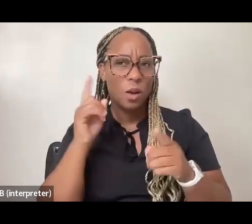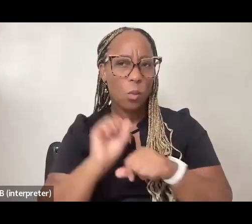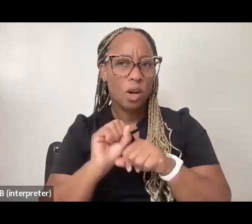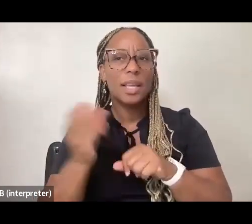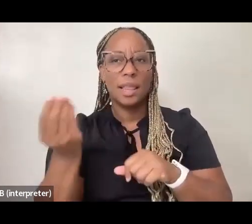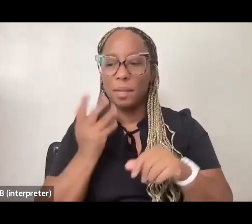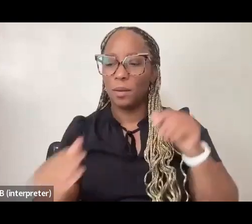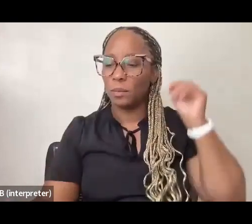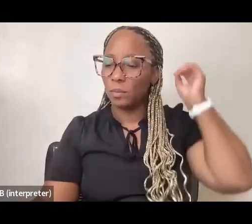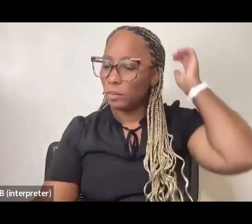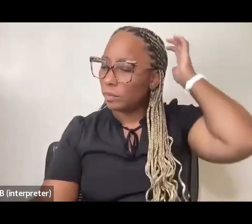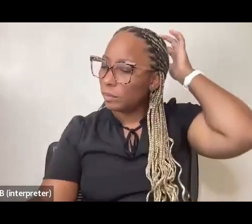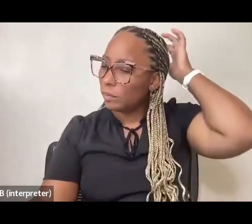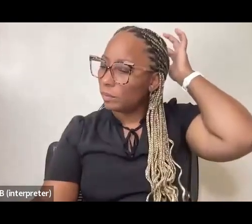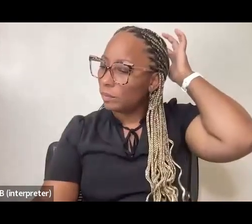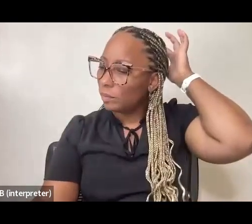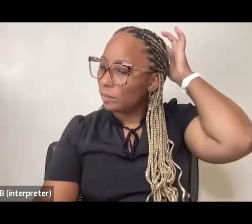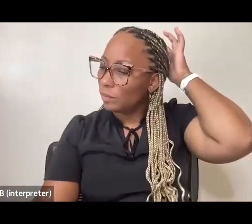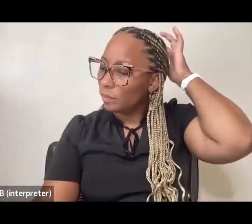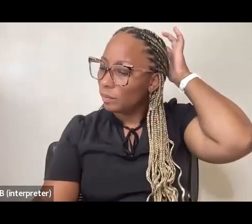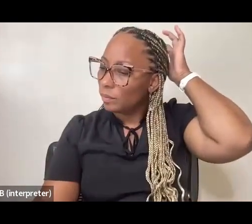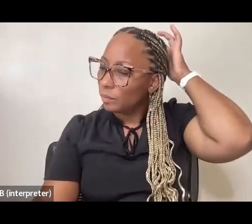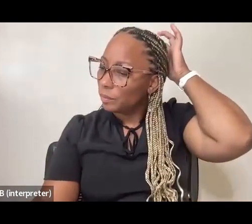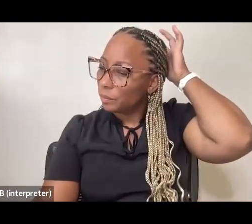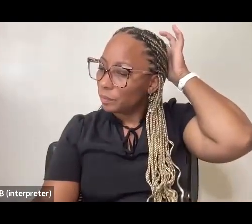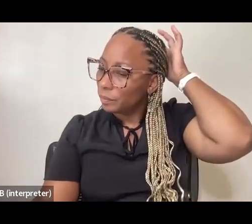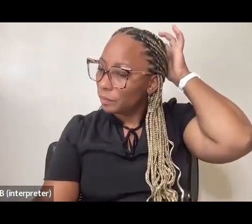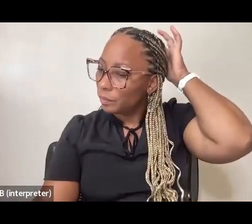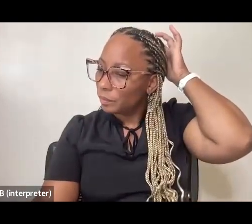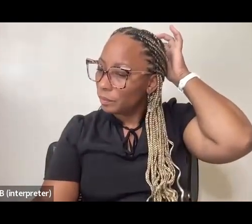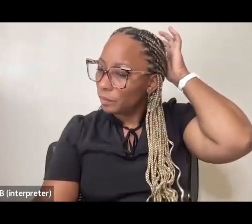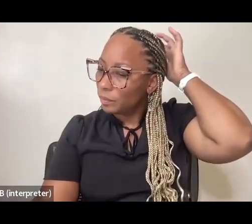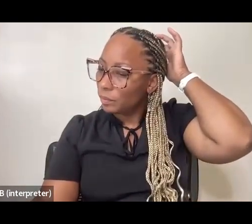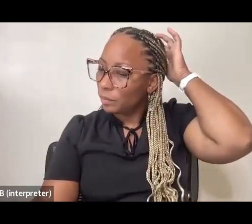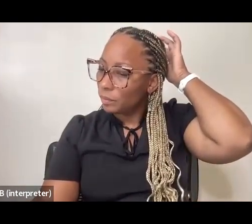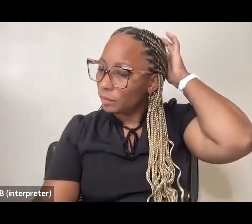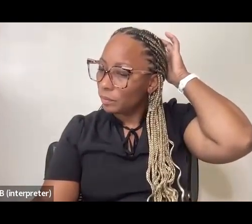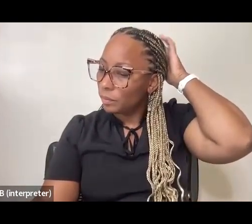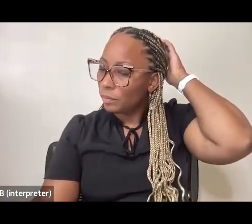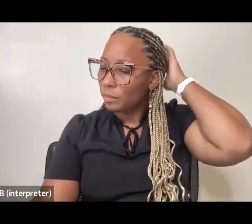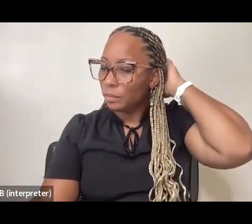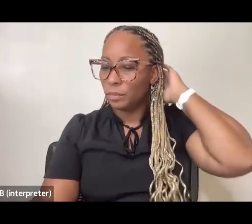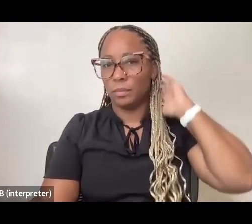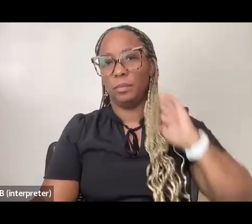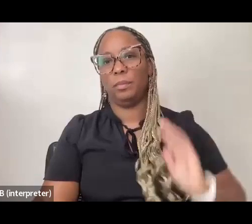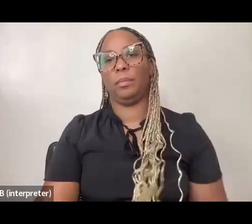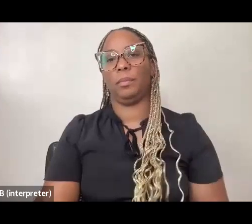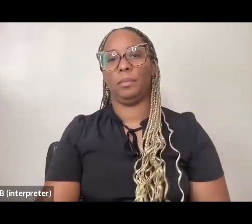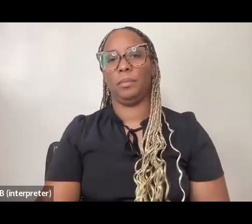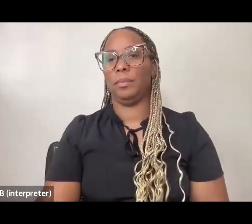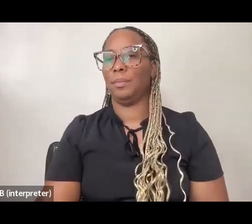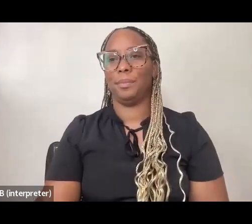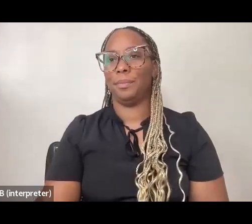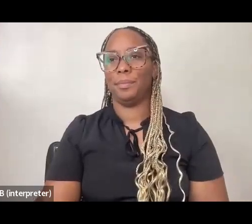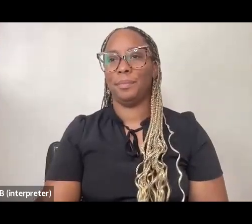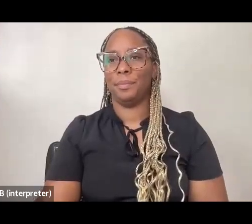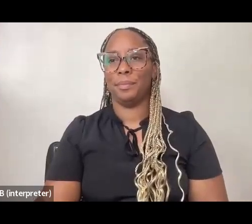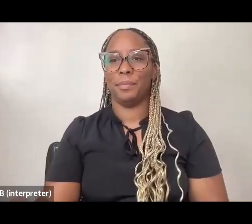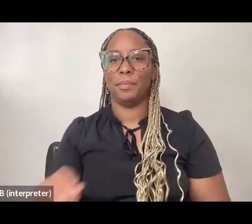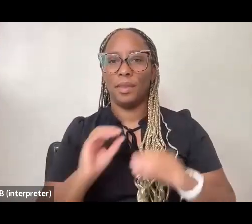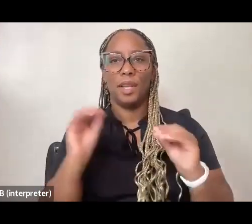let me know. >> We can't hear it.